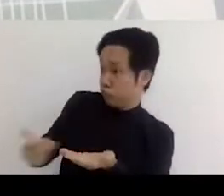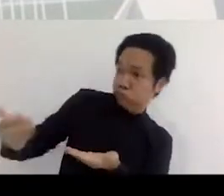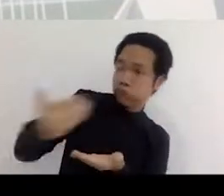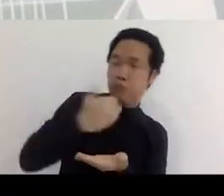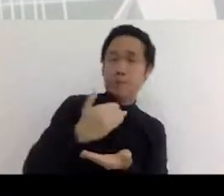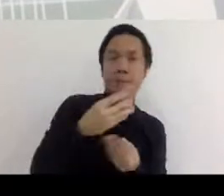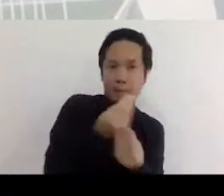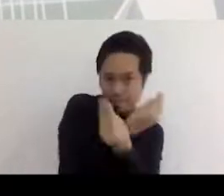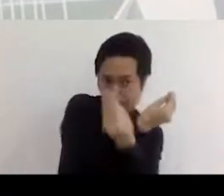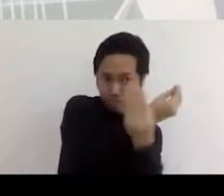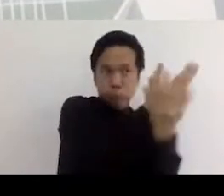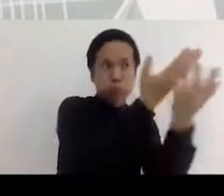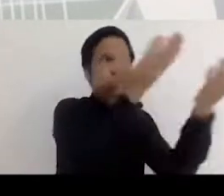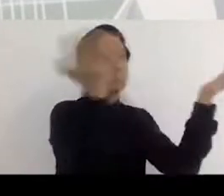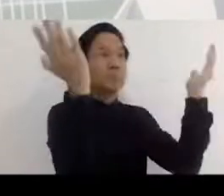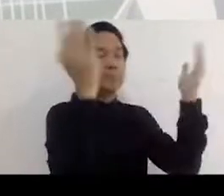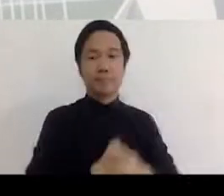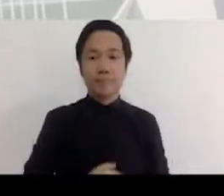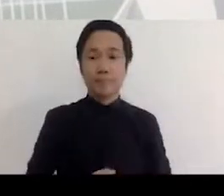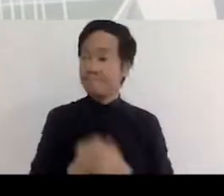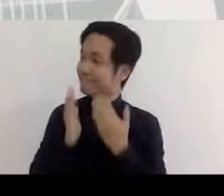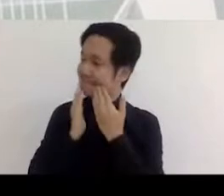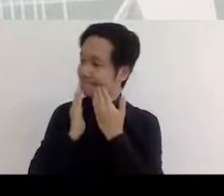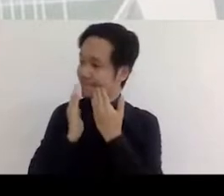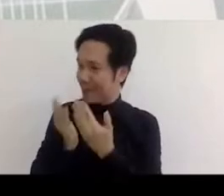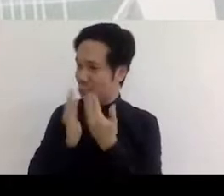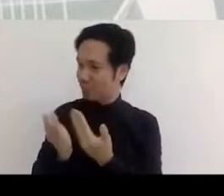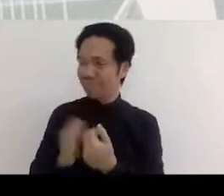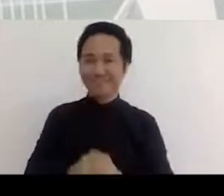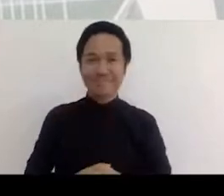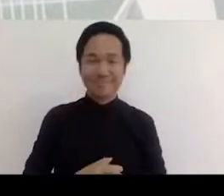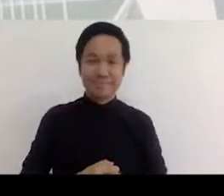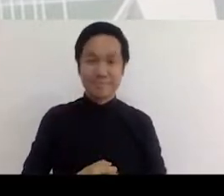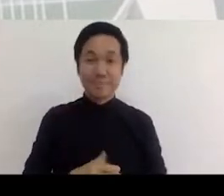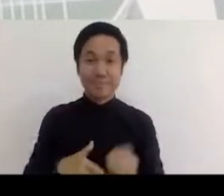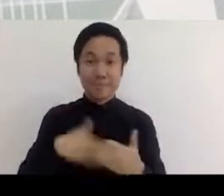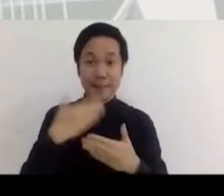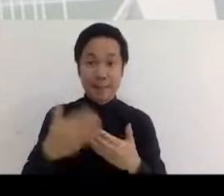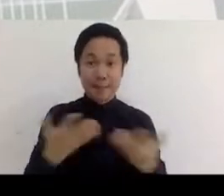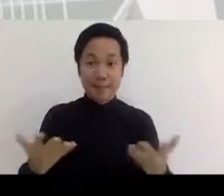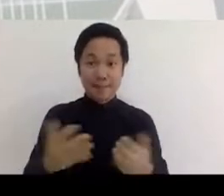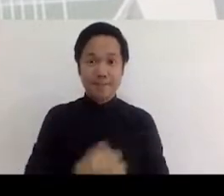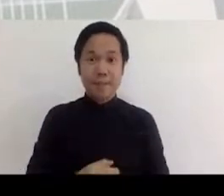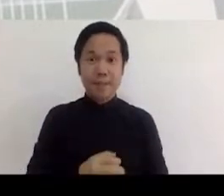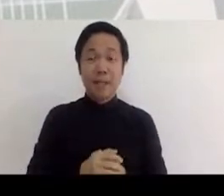who works in the disability team in the Executive Office of the United Nations Secretary-General